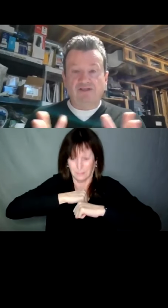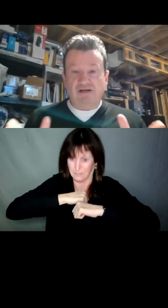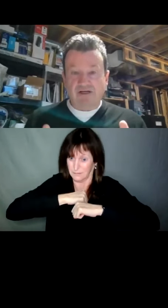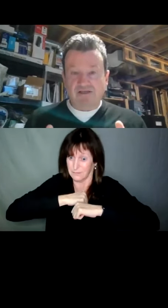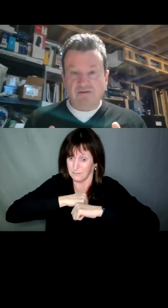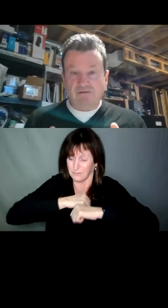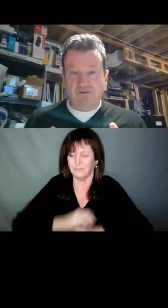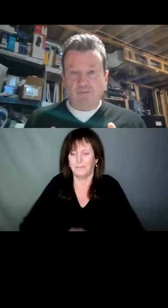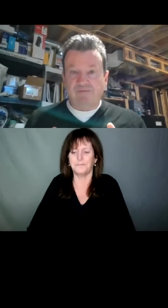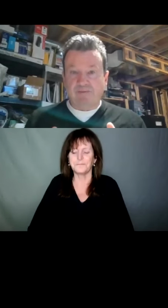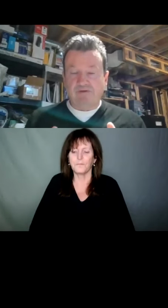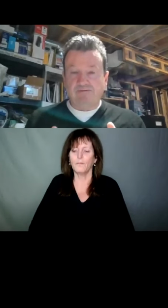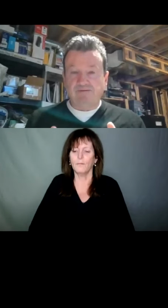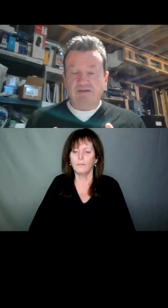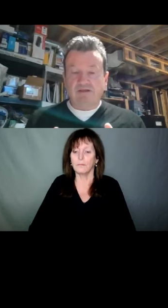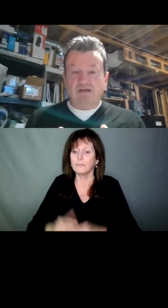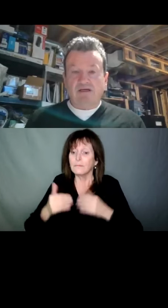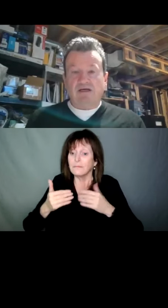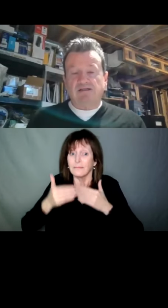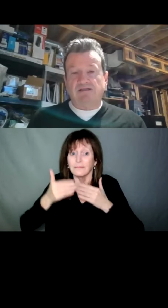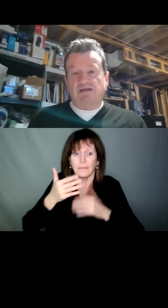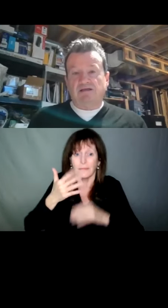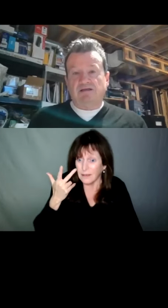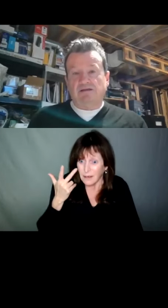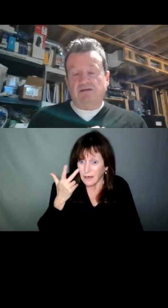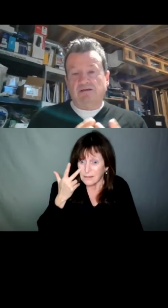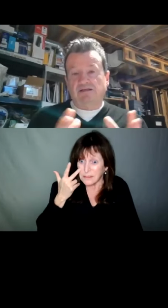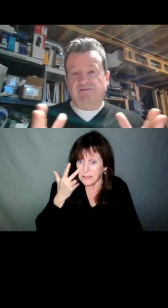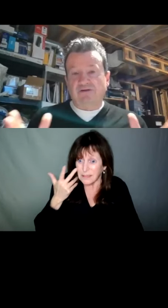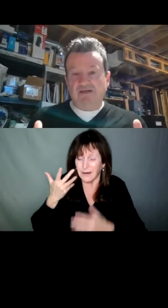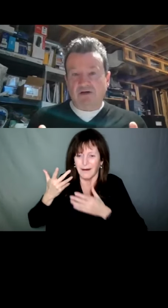That bubble means he got vaccinated thus protecting him